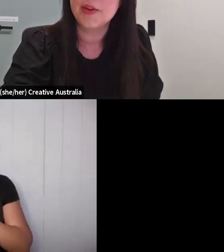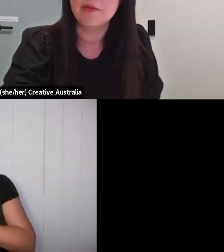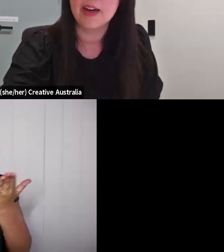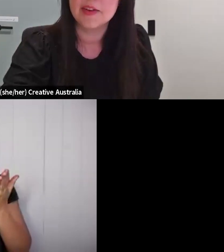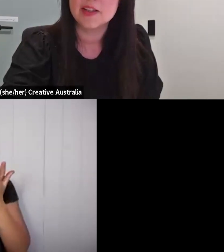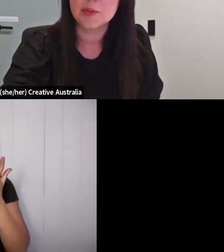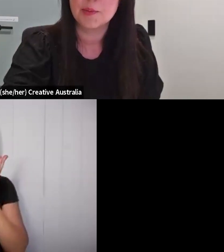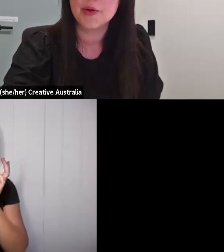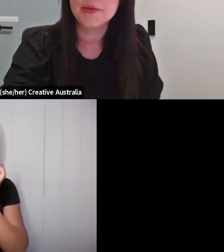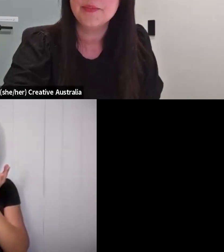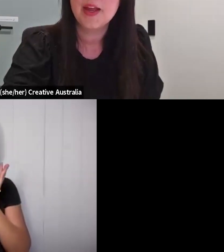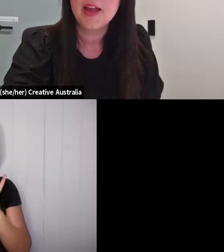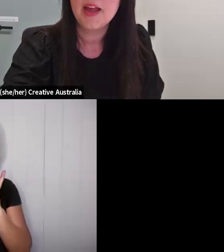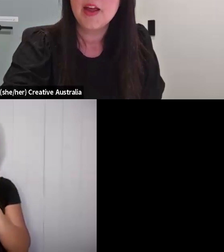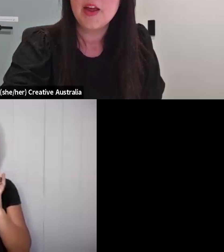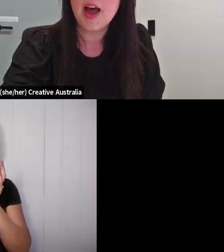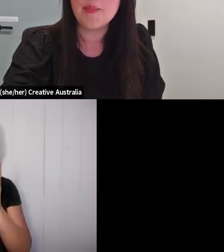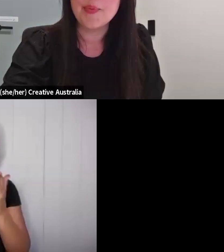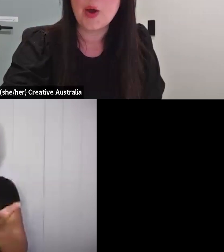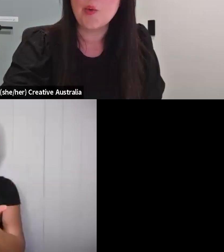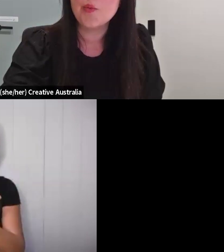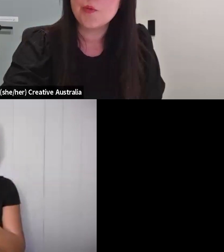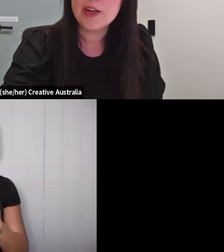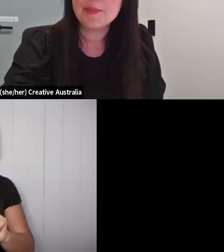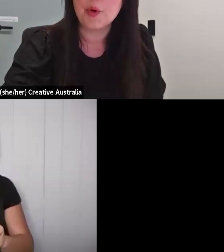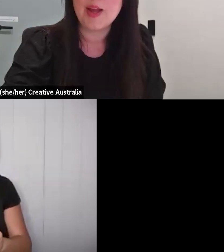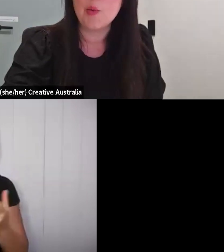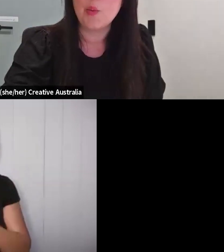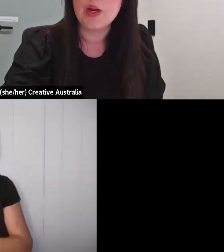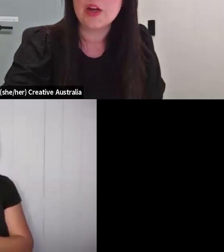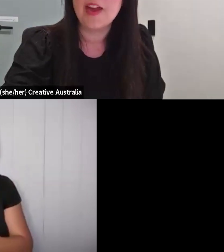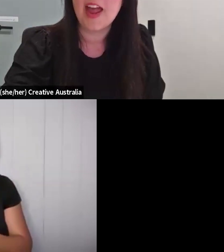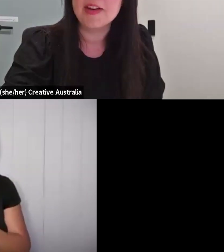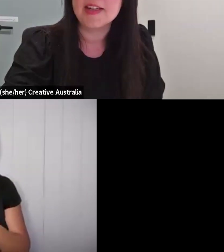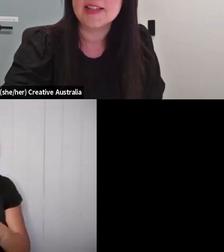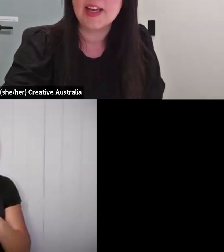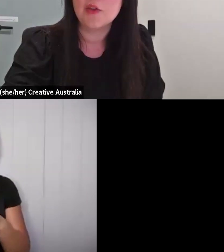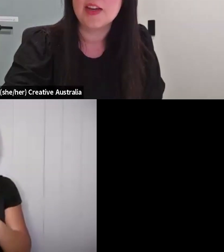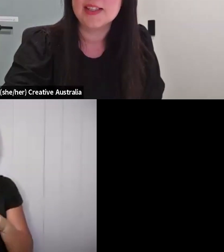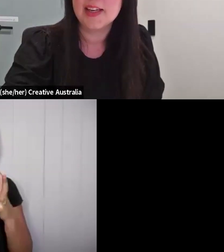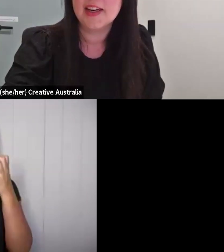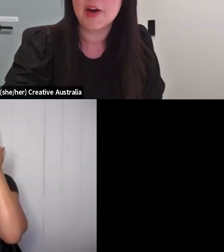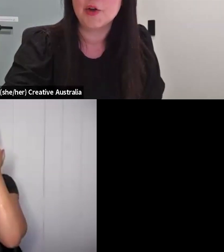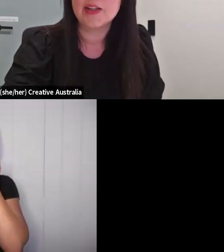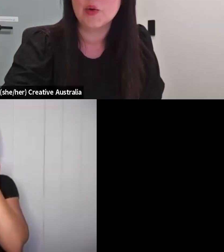in the context of their proposal. We are looking for evidence you have considered and addressed